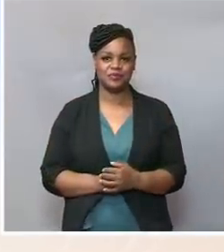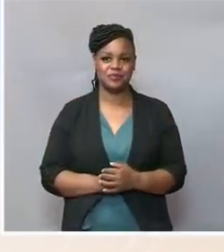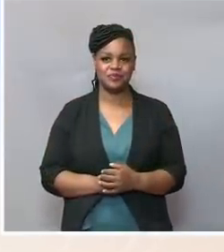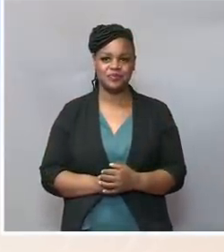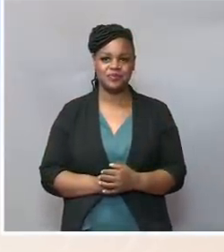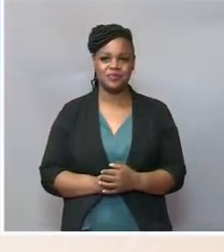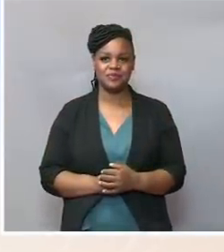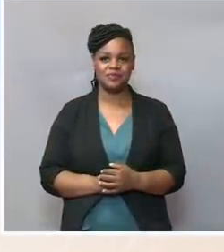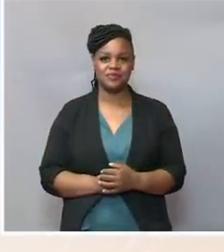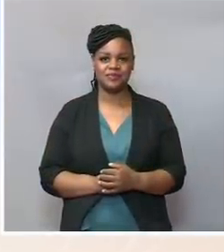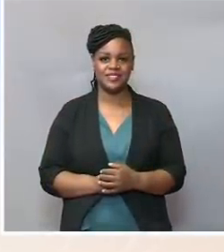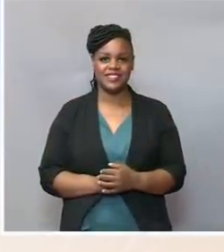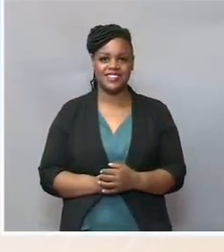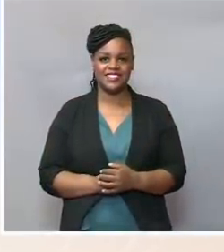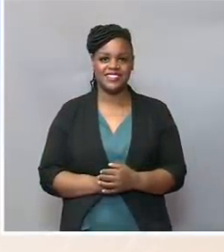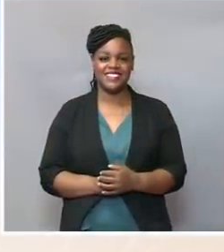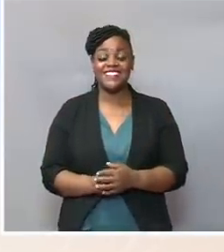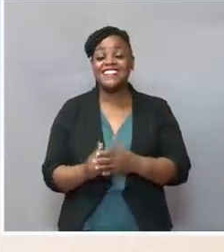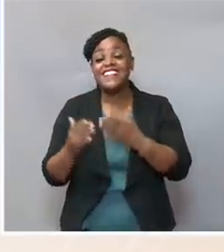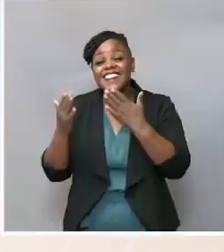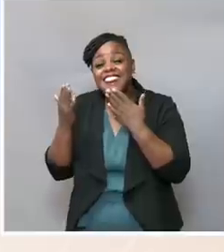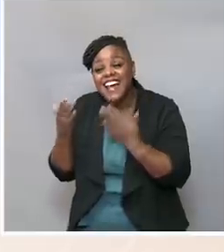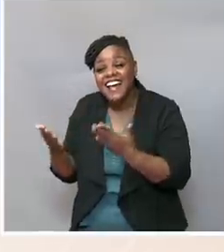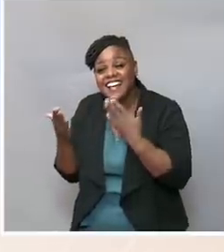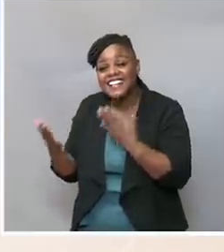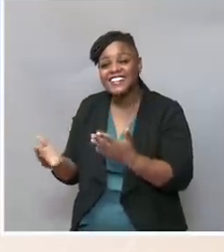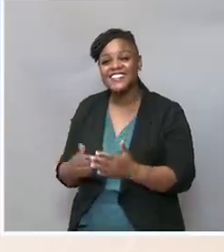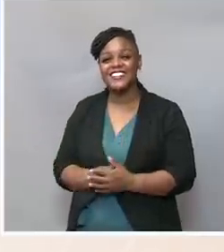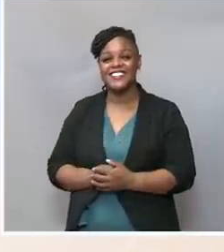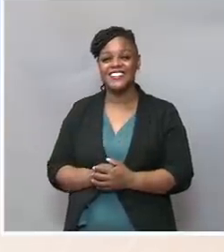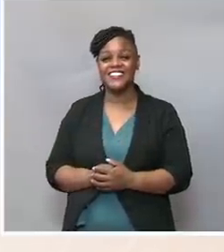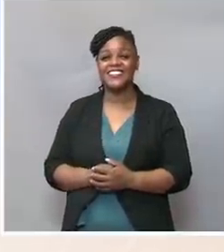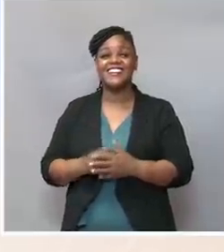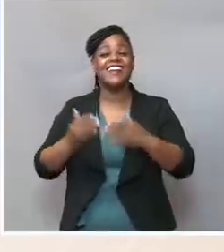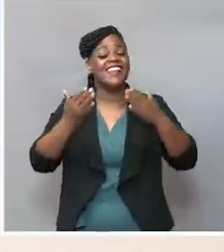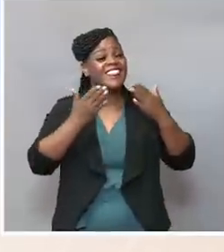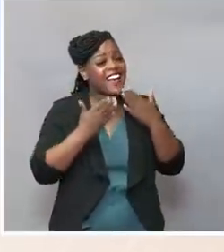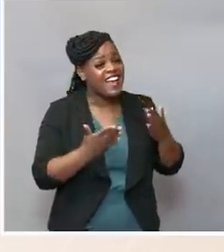Dr. Lowe: Thank you. Thank you, gentlemen, and thank you, Madam Secretary, for those powerful words,